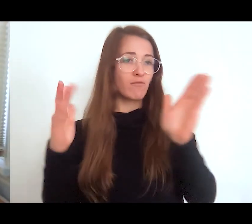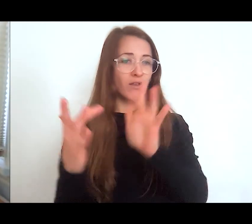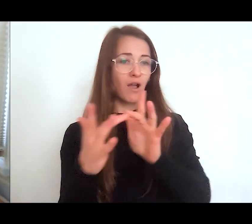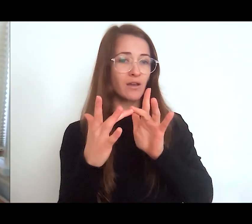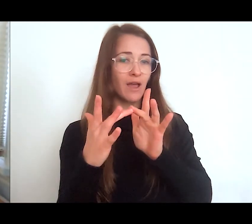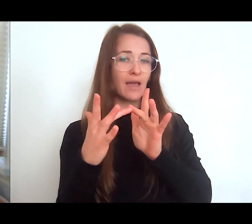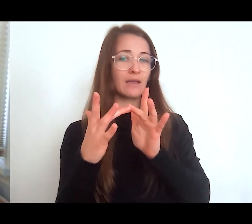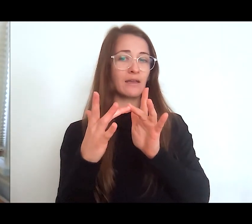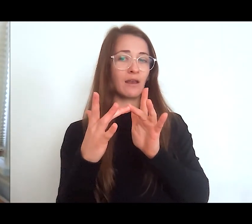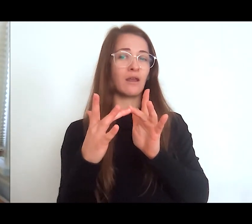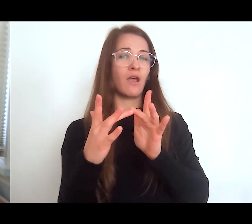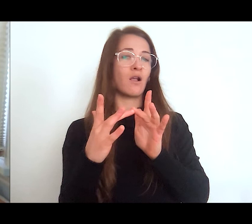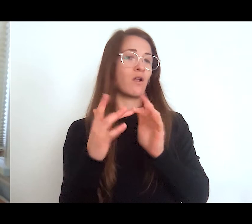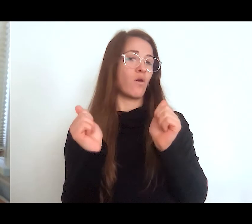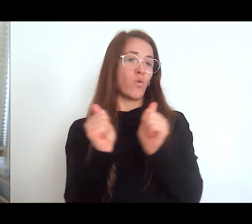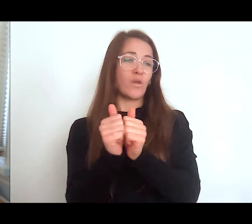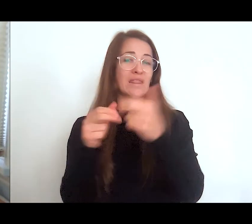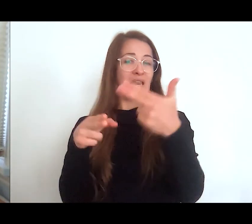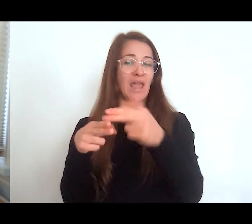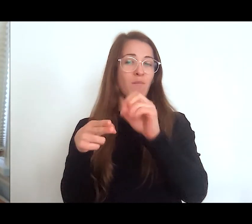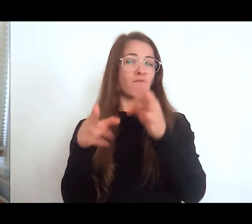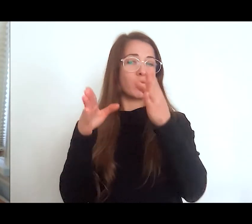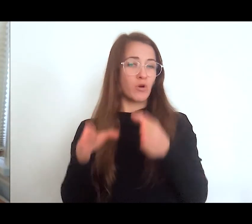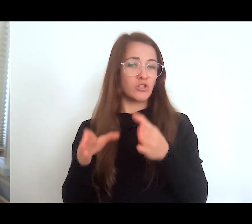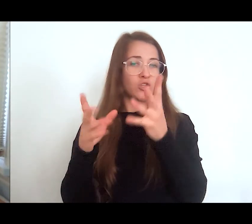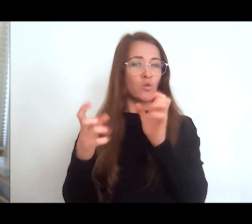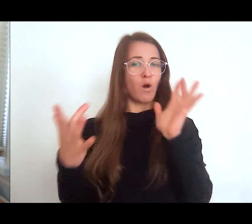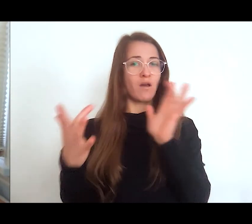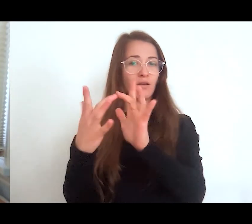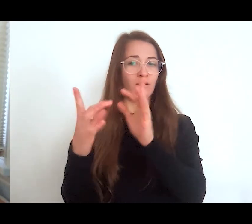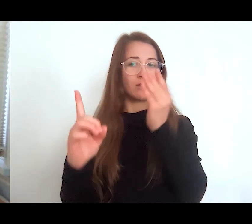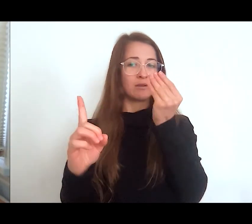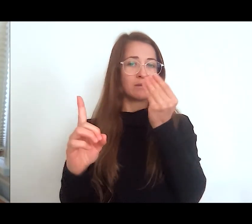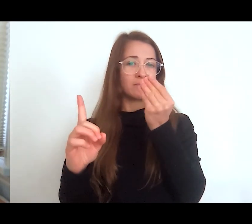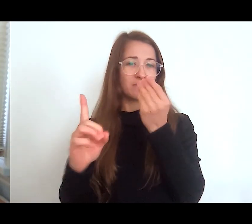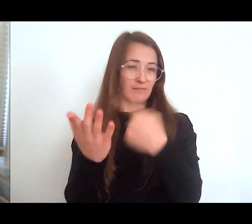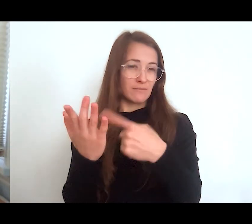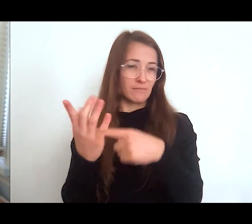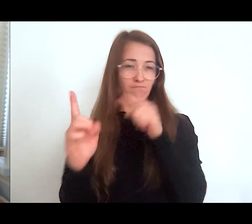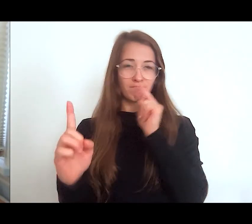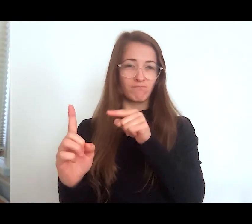THE CHAT AND YOU CAN REACH OUT TO THE GENERAL CONTACT WITH THE NAME OF THE INDIVIDUAL THAT YOU